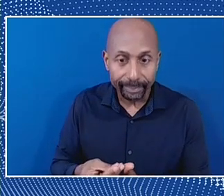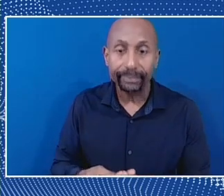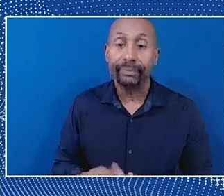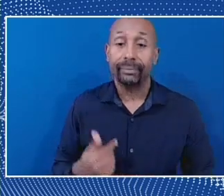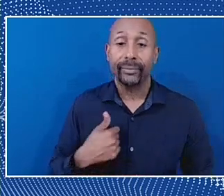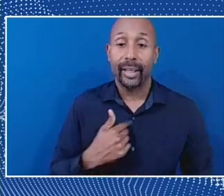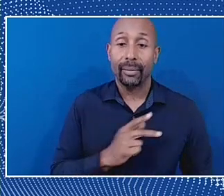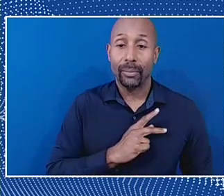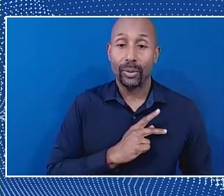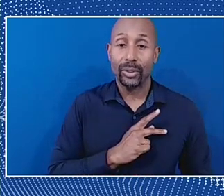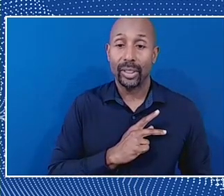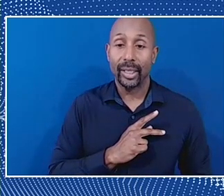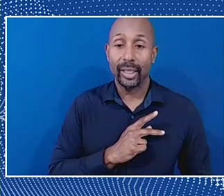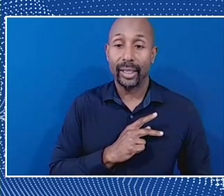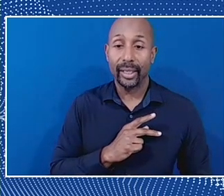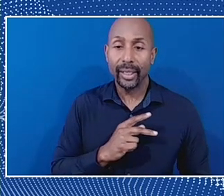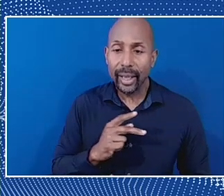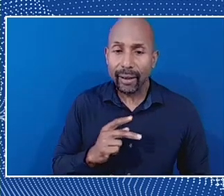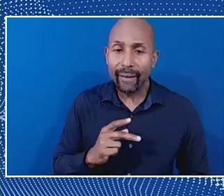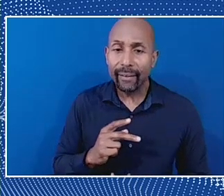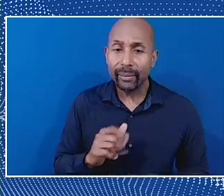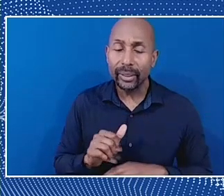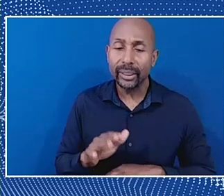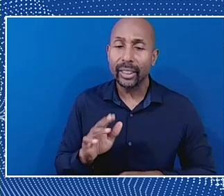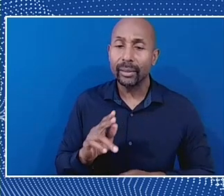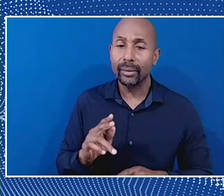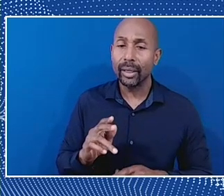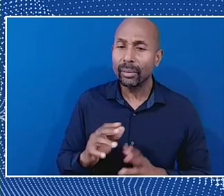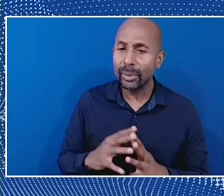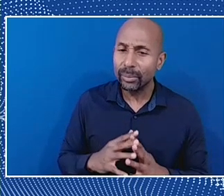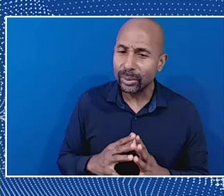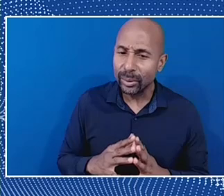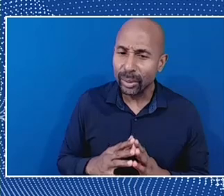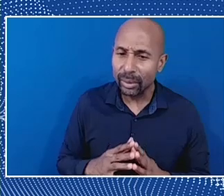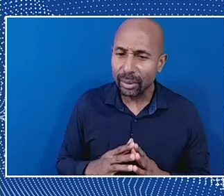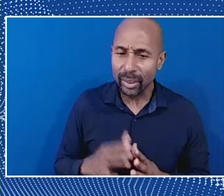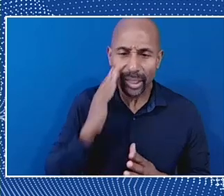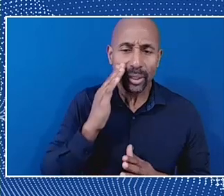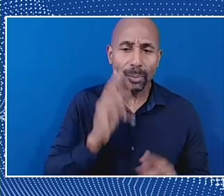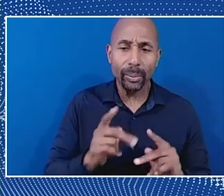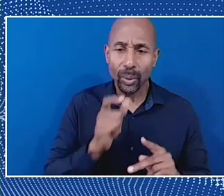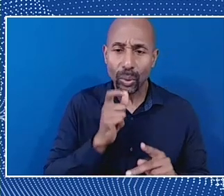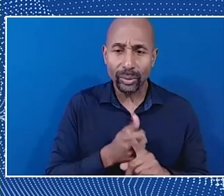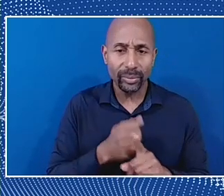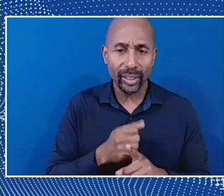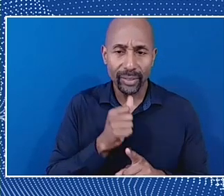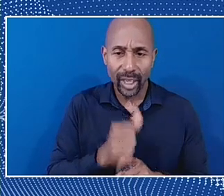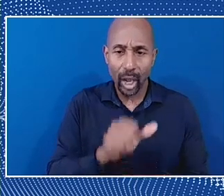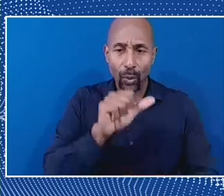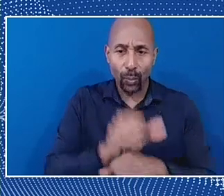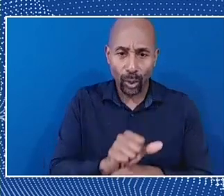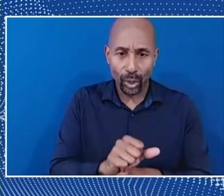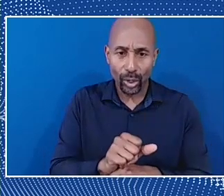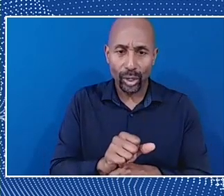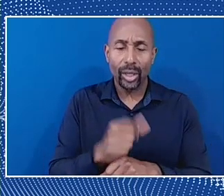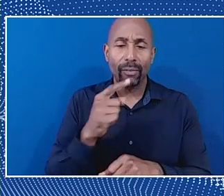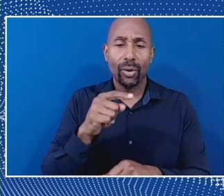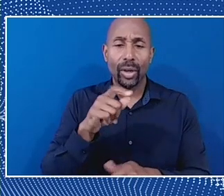they are able to still qualify for Medicaid and food stamps. And it is people like that that my hard earned tax dollars are benefiting.